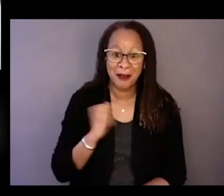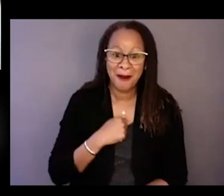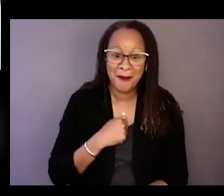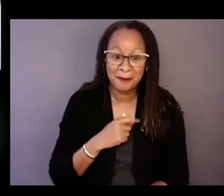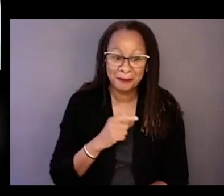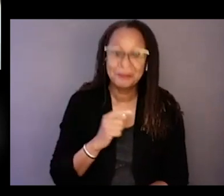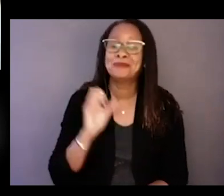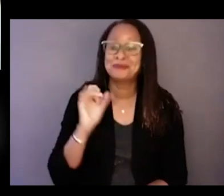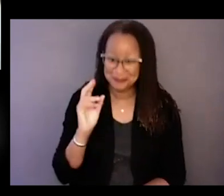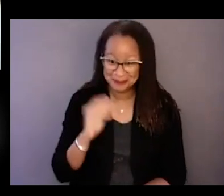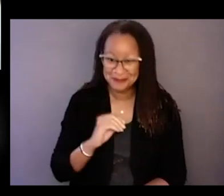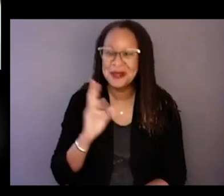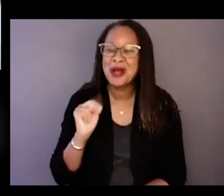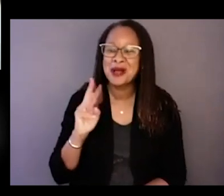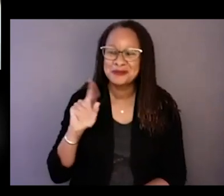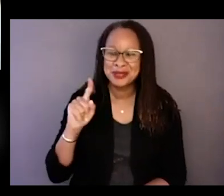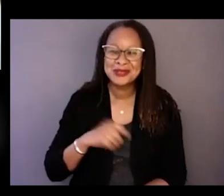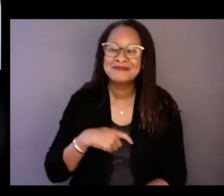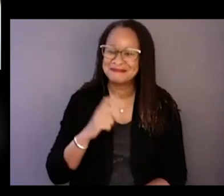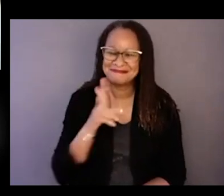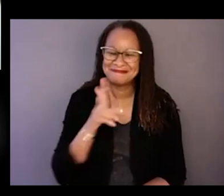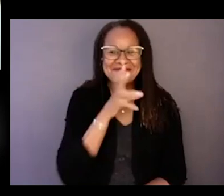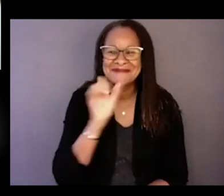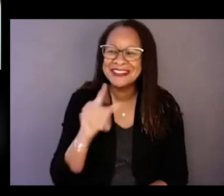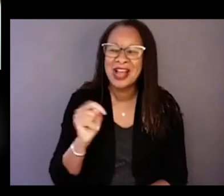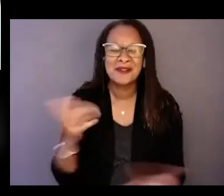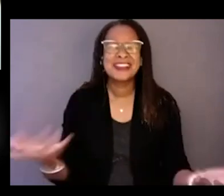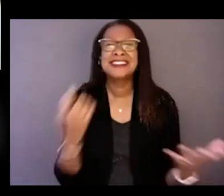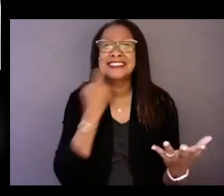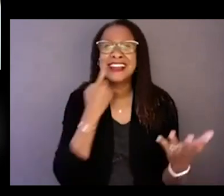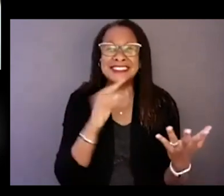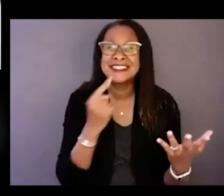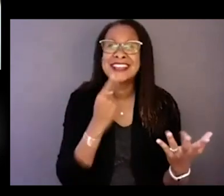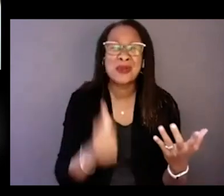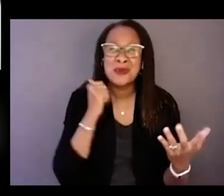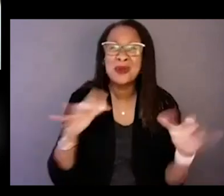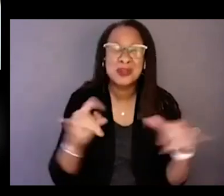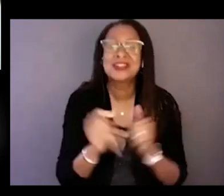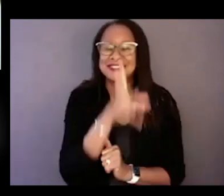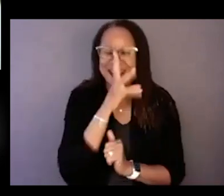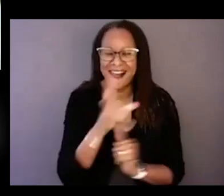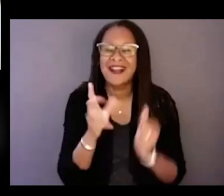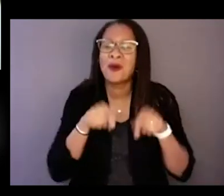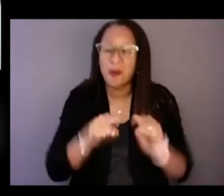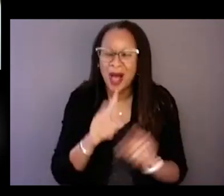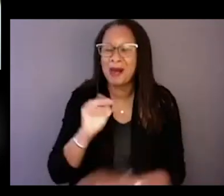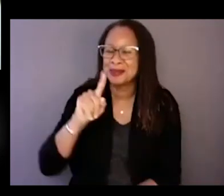Unmute myself. I just did the thing we said we weren't gonna do it which is talk while muted. So hello.